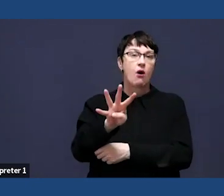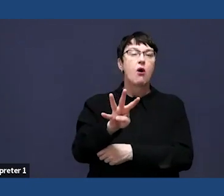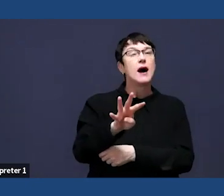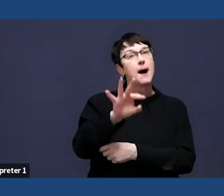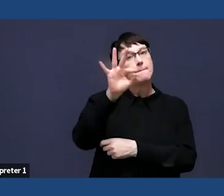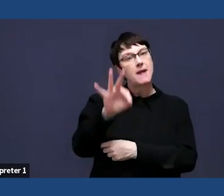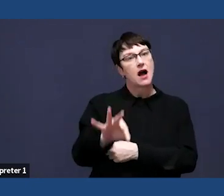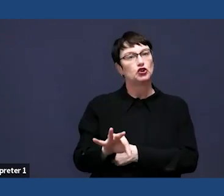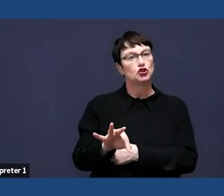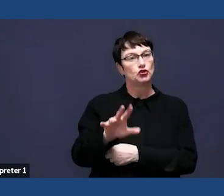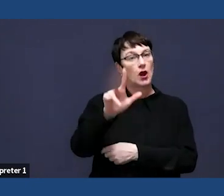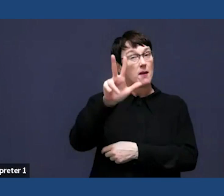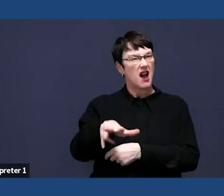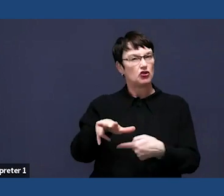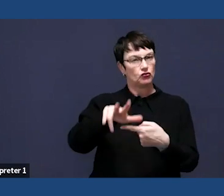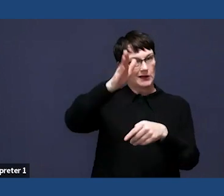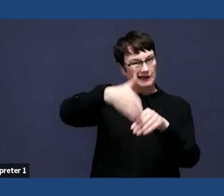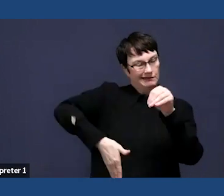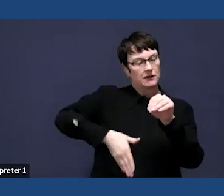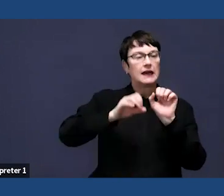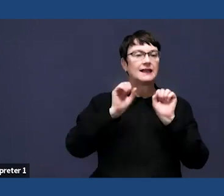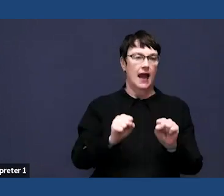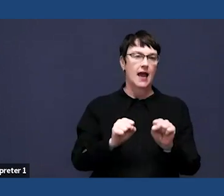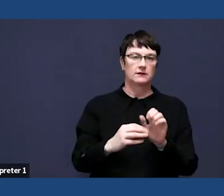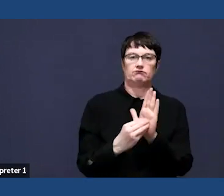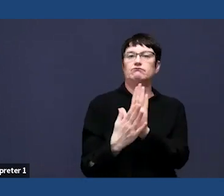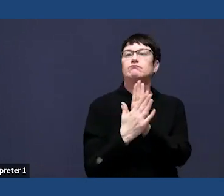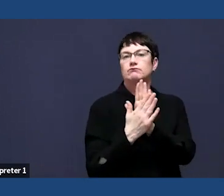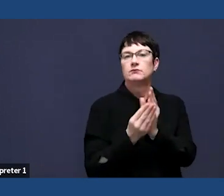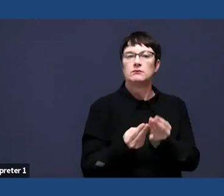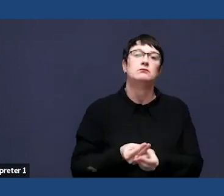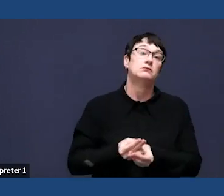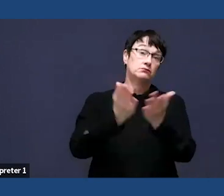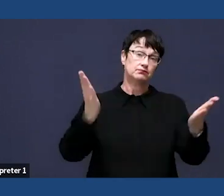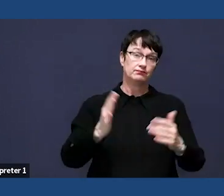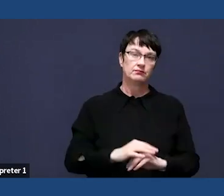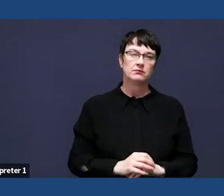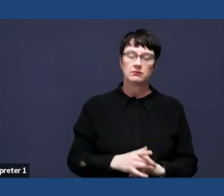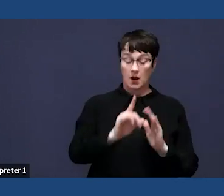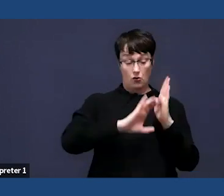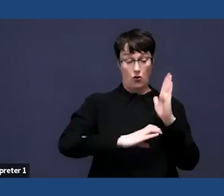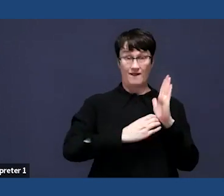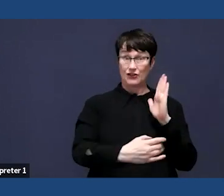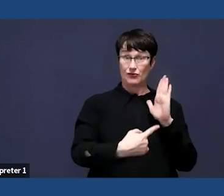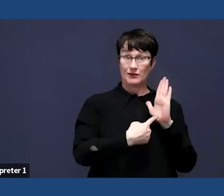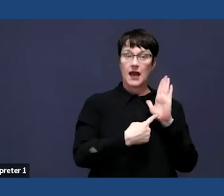A Convention holds the possibility to change the relationship between older persons and governments.